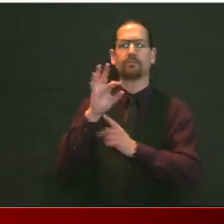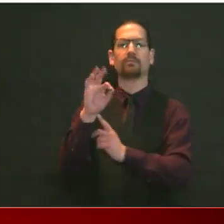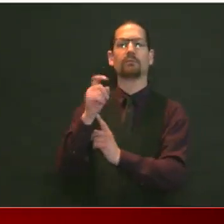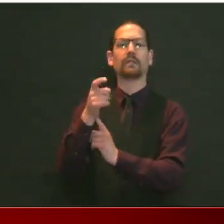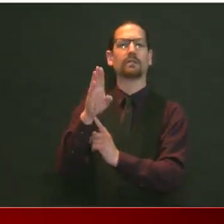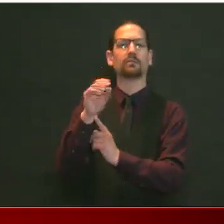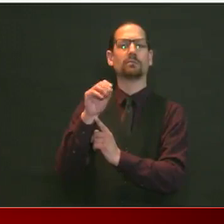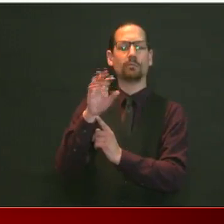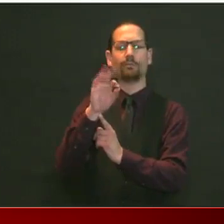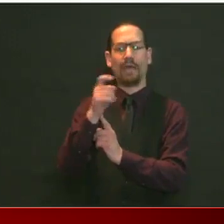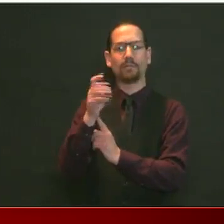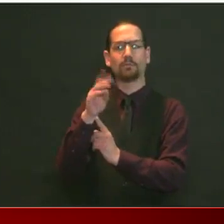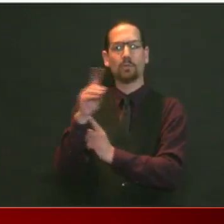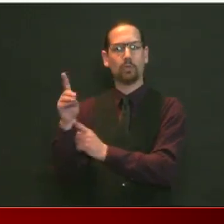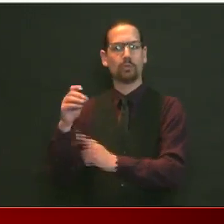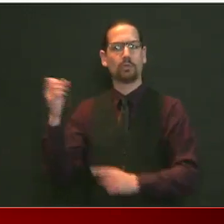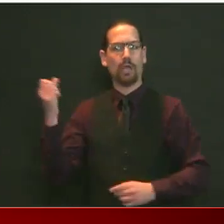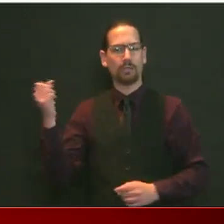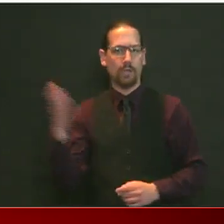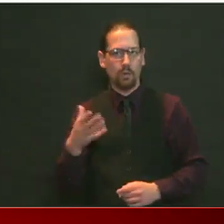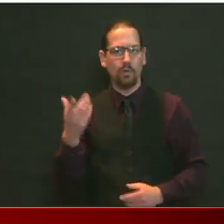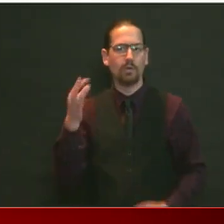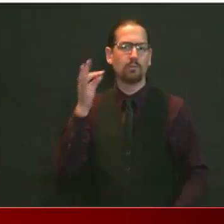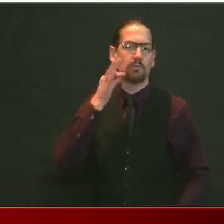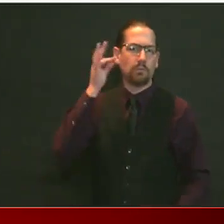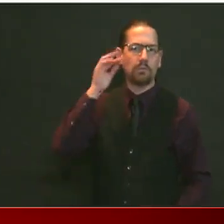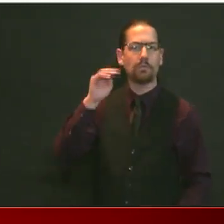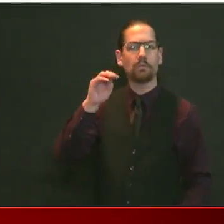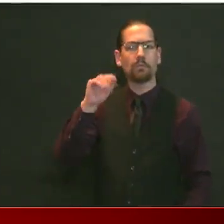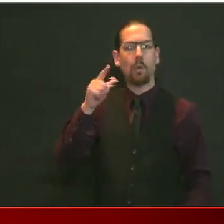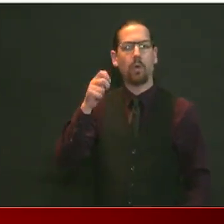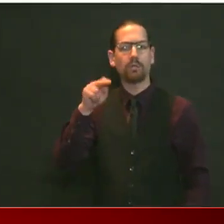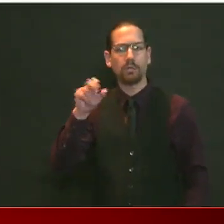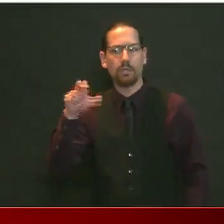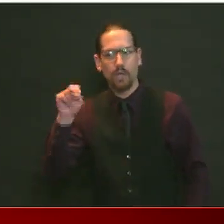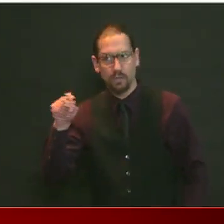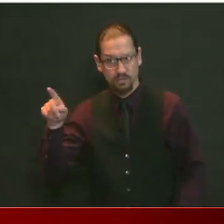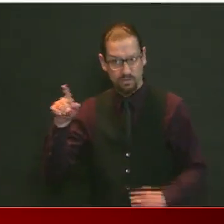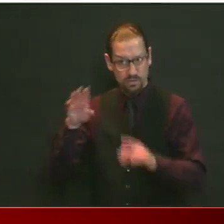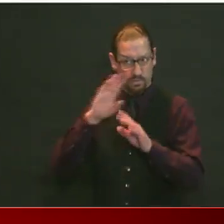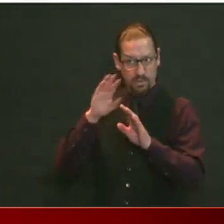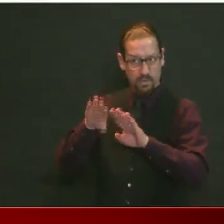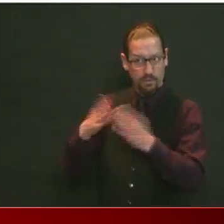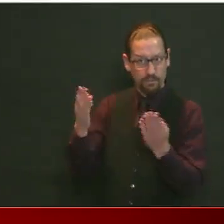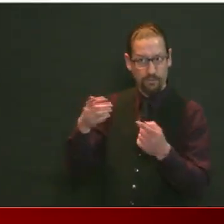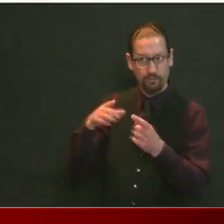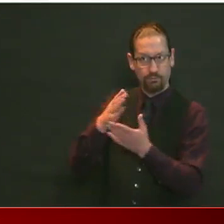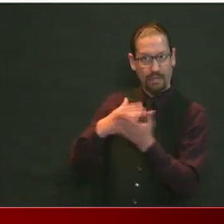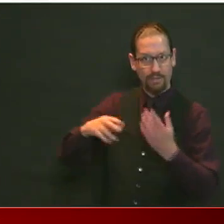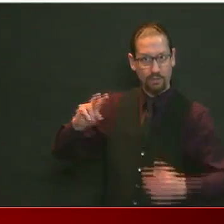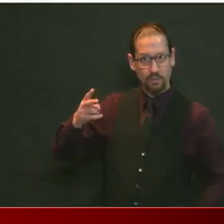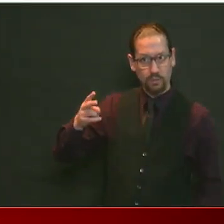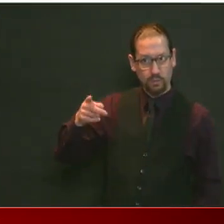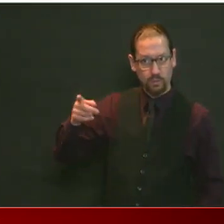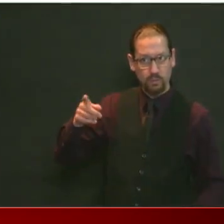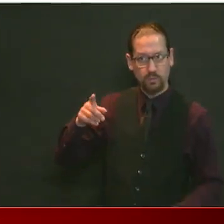MIGHT HAVE TO GO MONTH TO MONTH. REPORTER: MOHEGAN AND FOX HAS ANNOUNCED THEY'RE GOING TO REOPEN. DOES THAT PUT PRESSURE ON TWIN